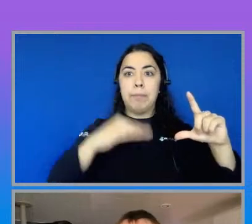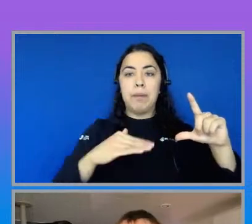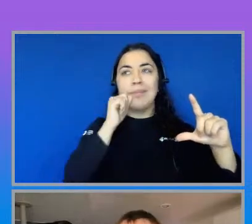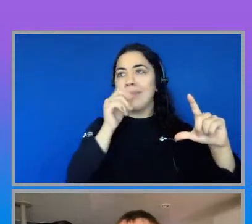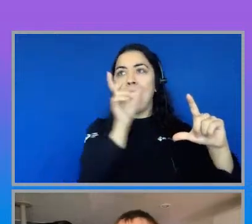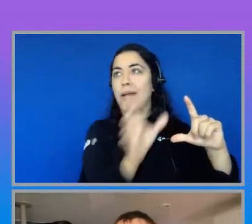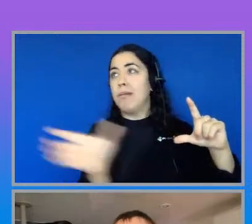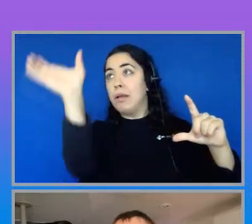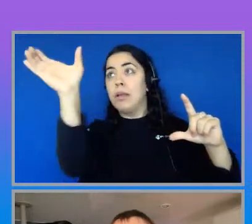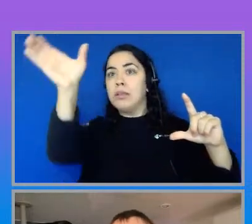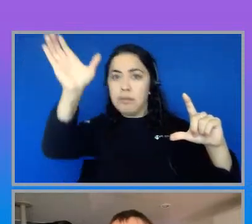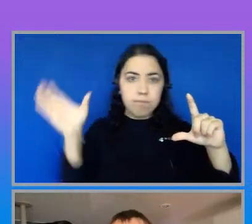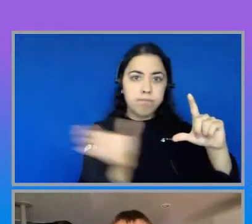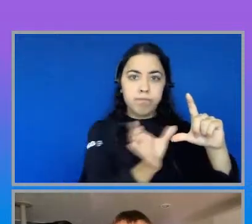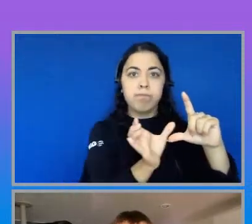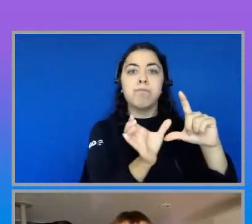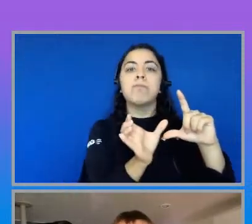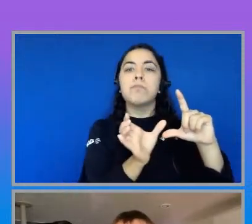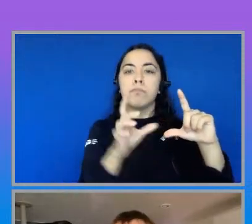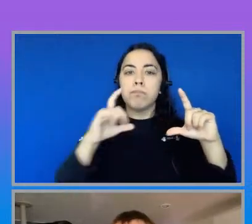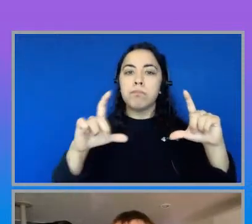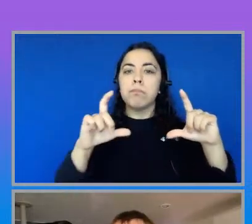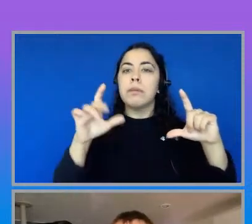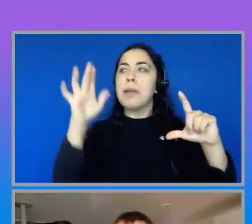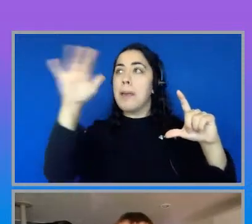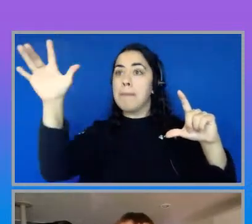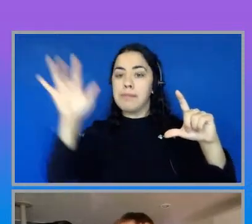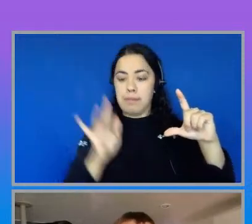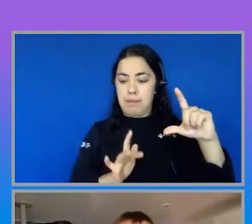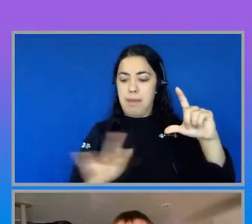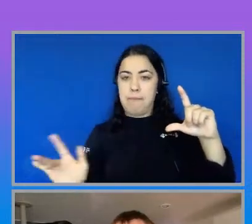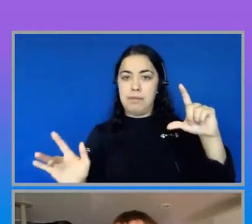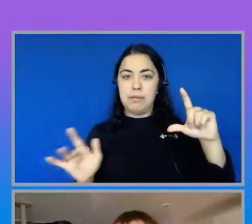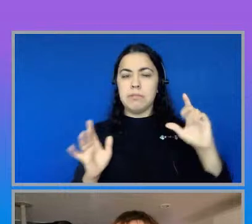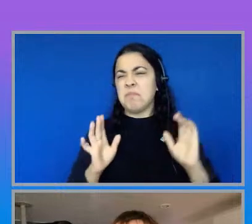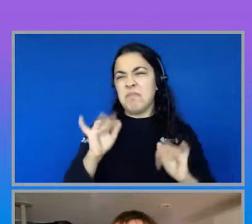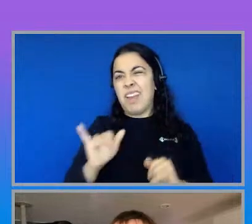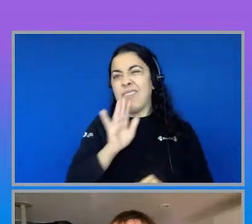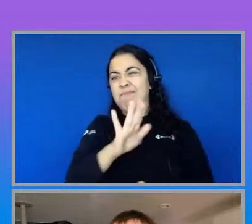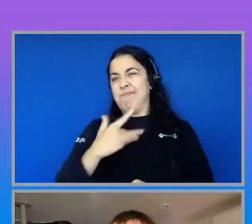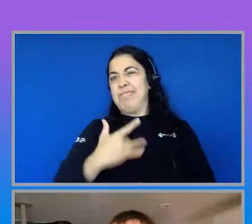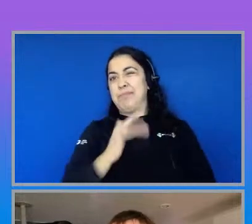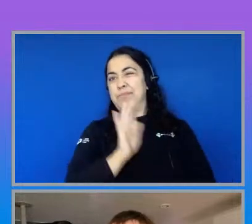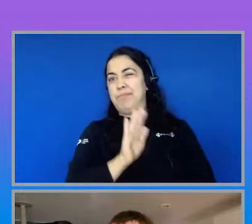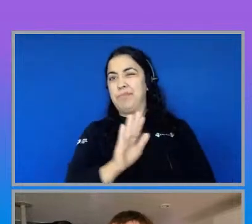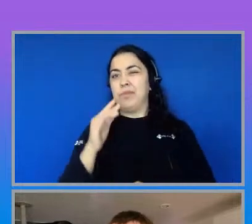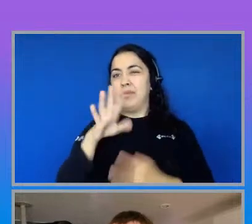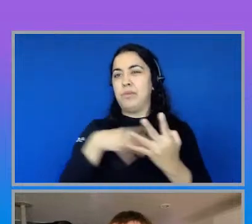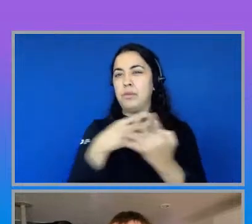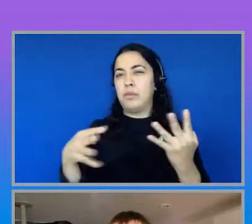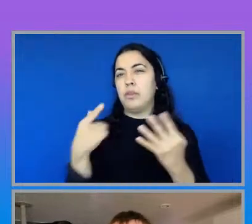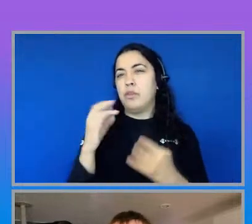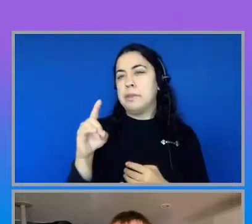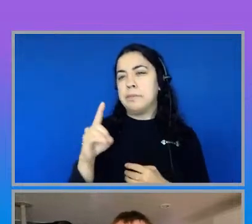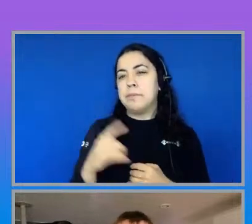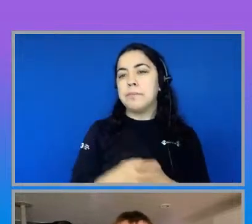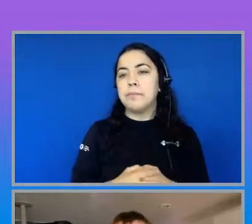So it just it leaves a gap and it moves down. So it leaves empty cells. So that's the